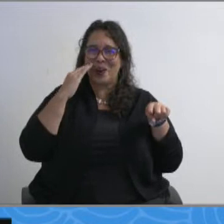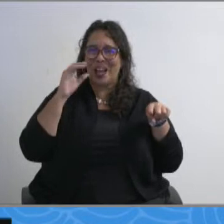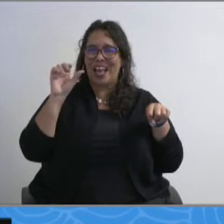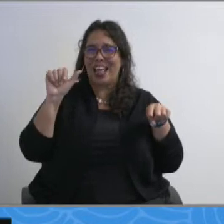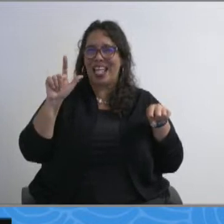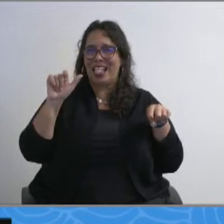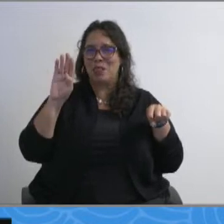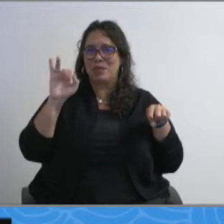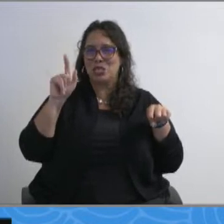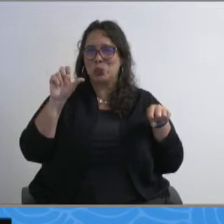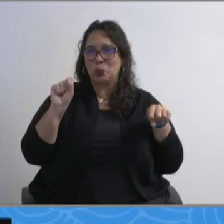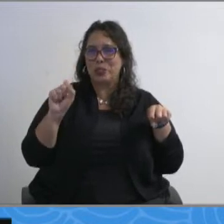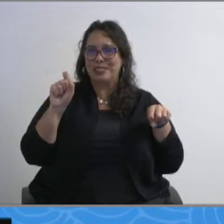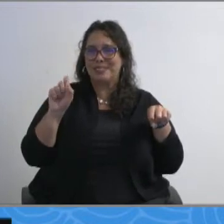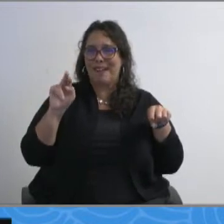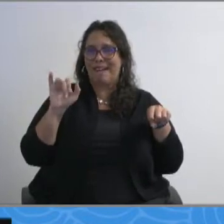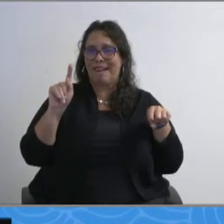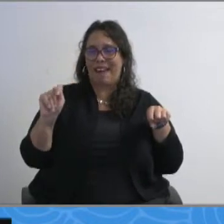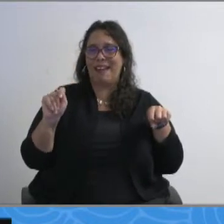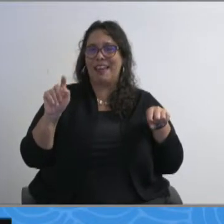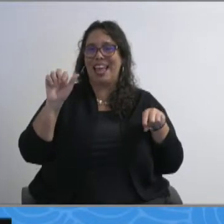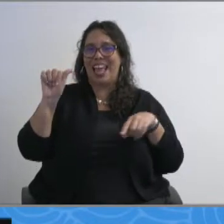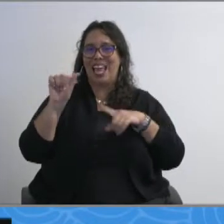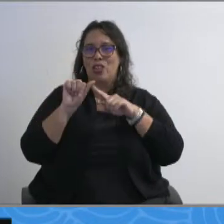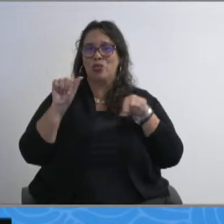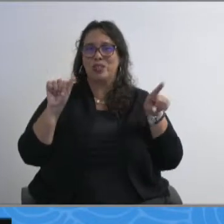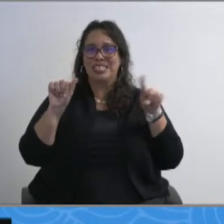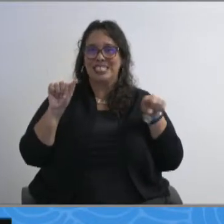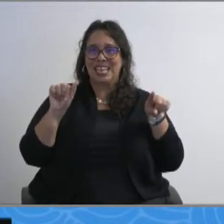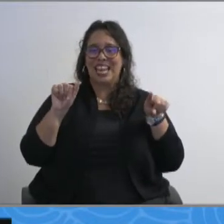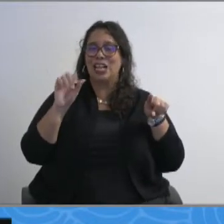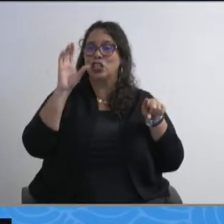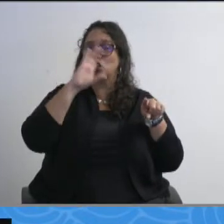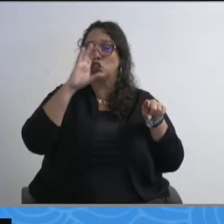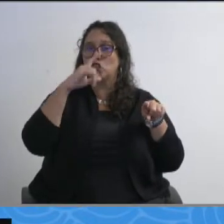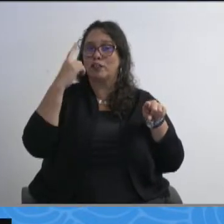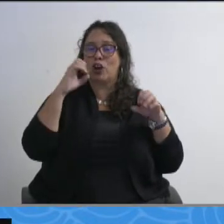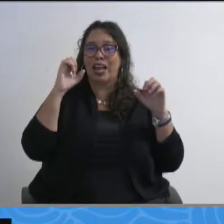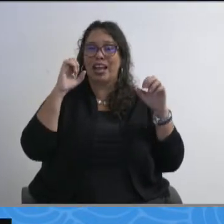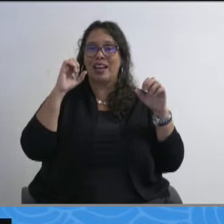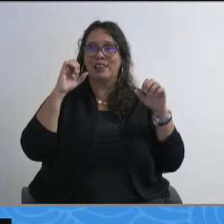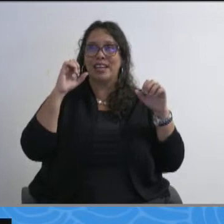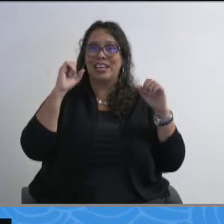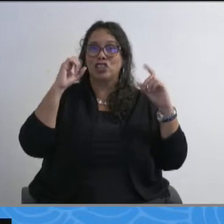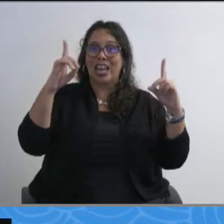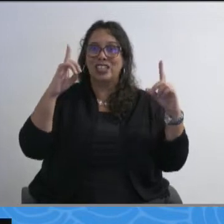you can search for "education celebration," and I'm gonna play this commercial